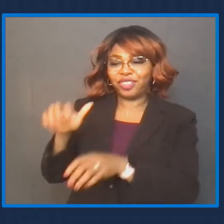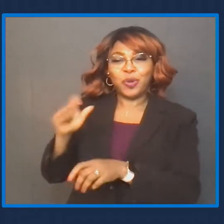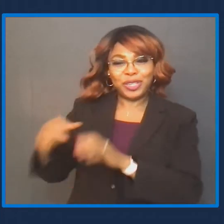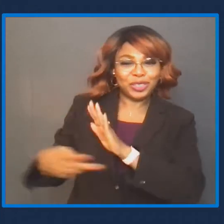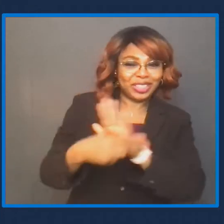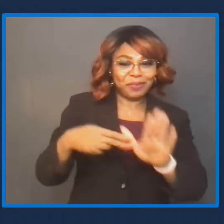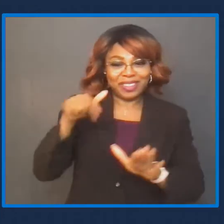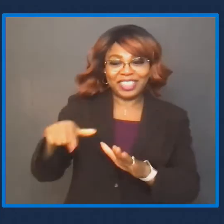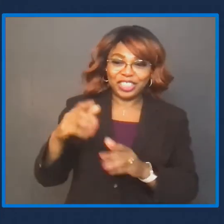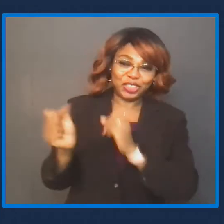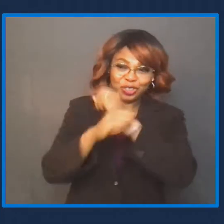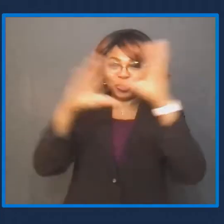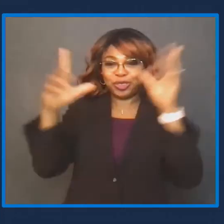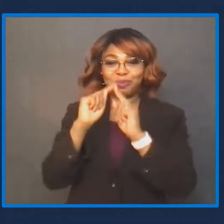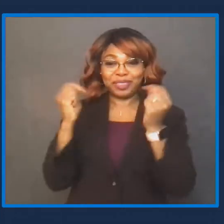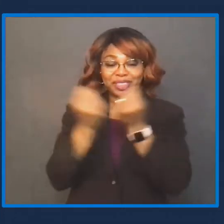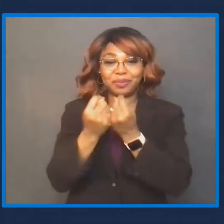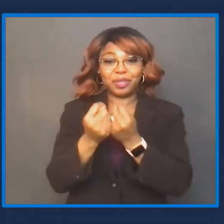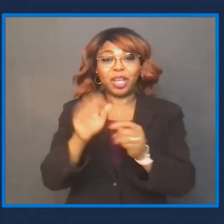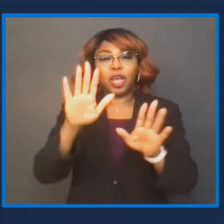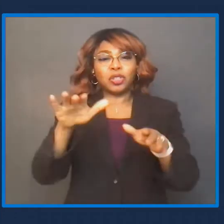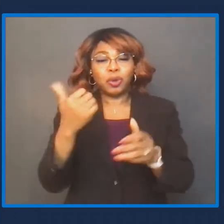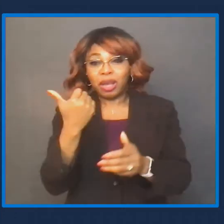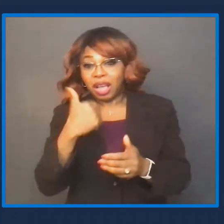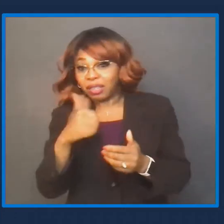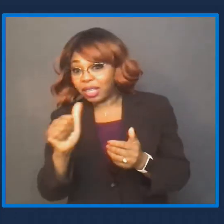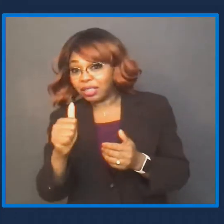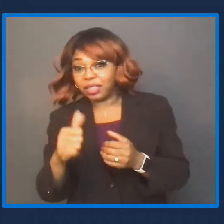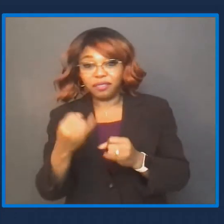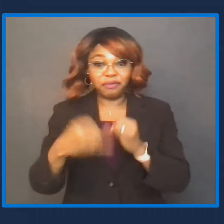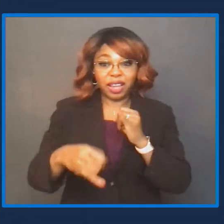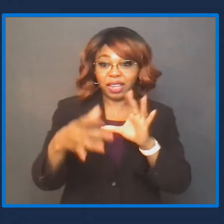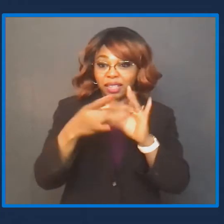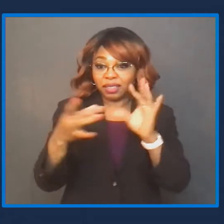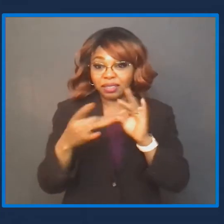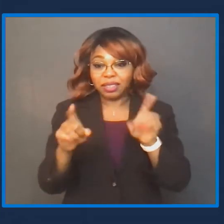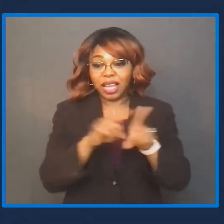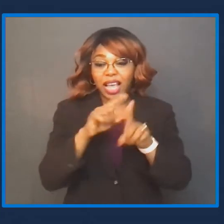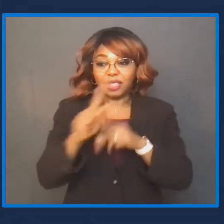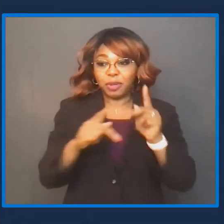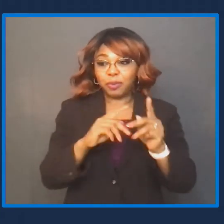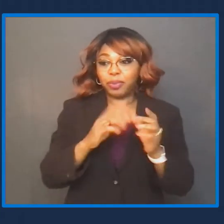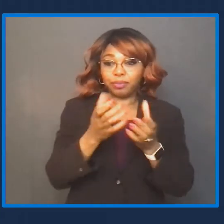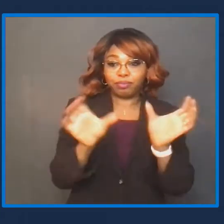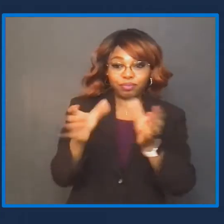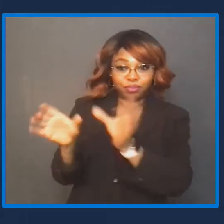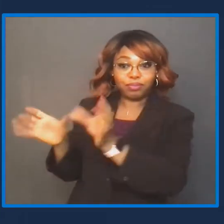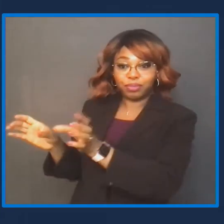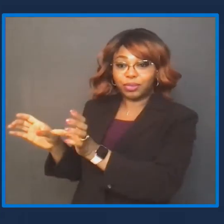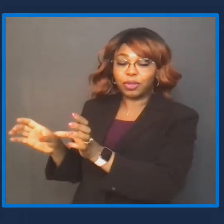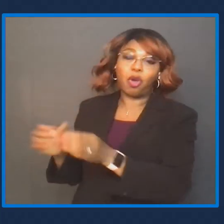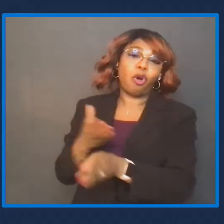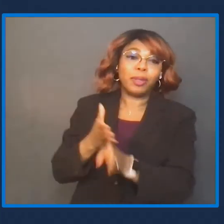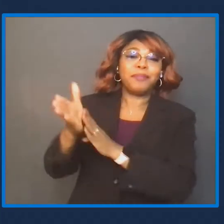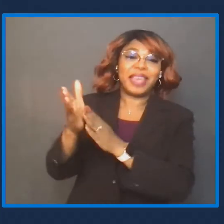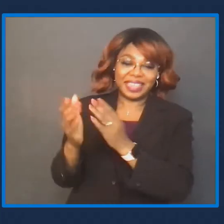But let me ask if anyone has any final remarks as folks head over to the main event. Lizzie, let's start with you.